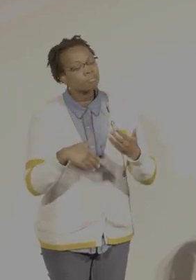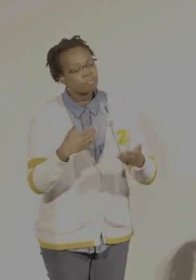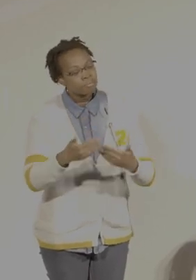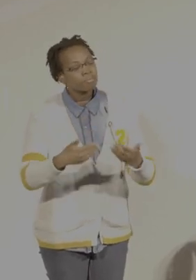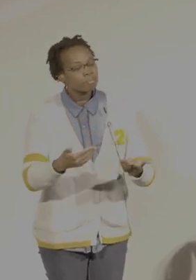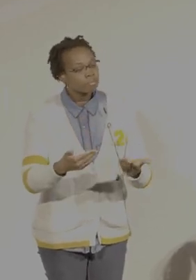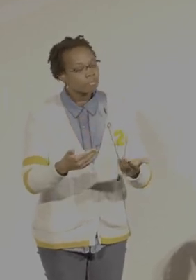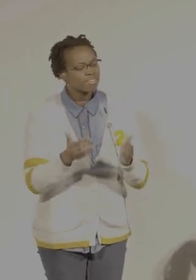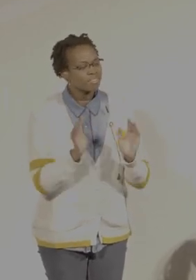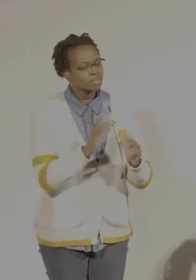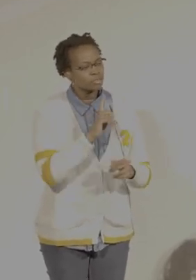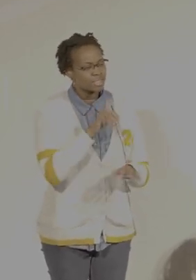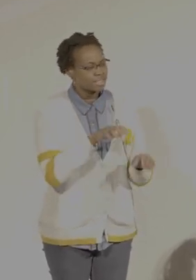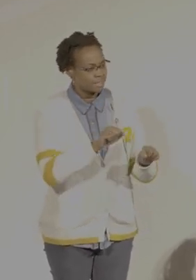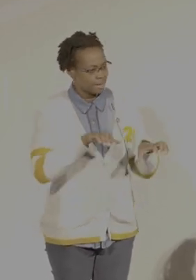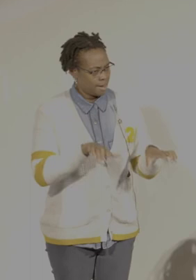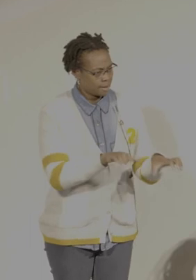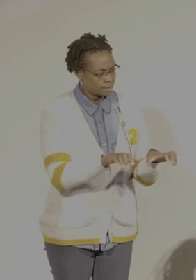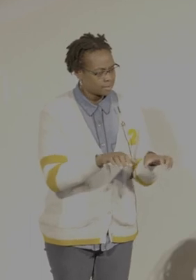versus really taking